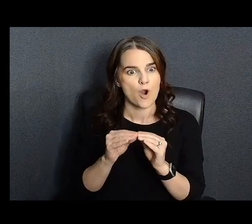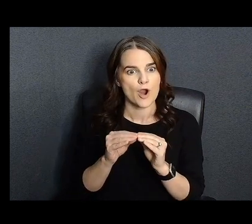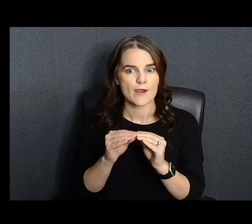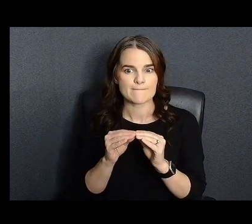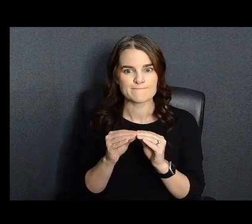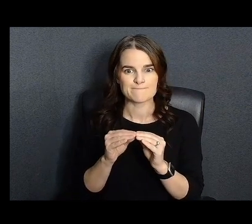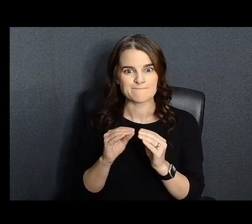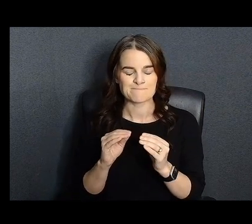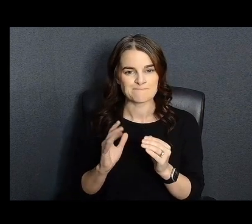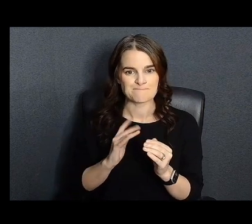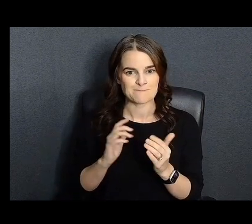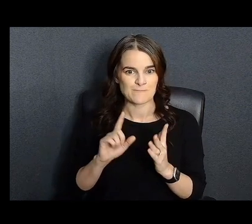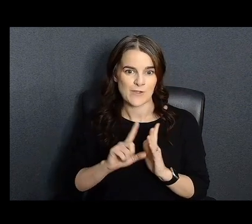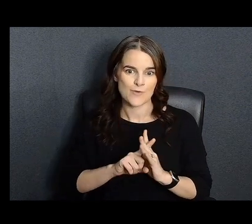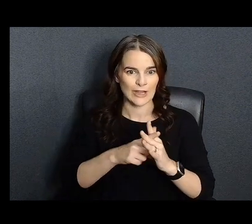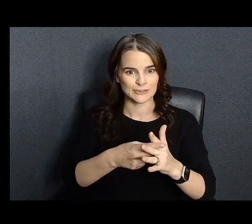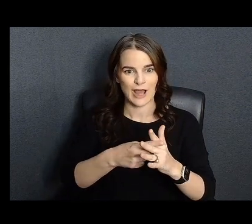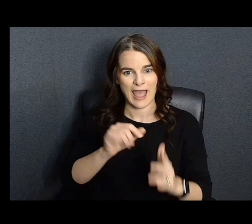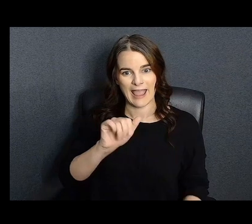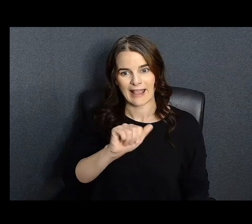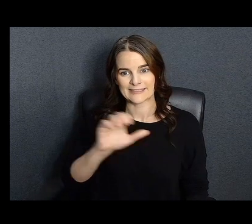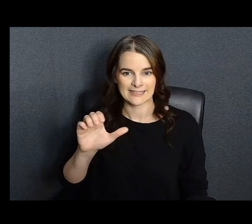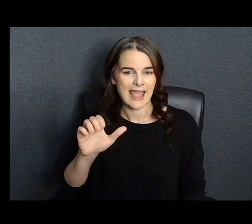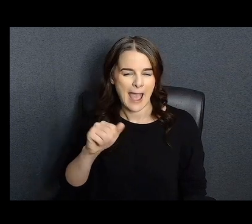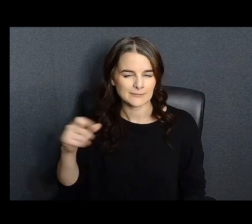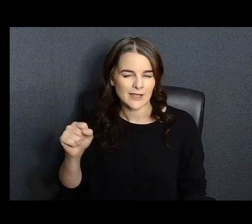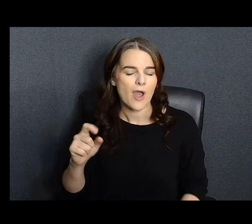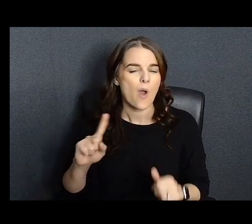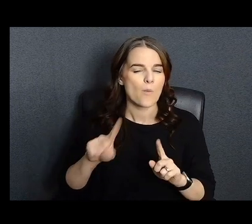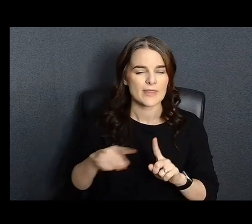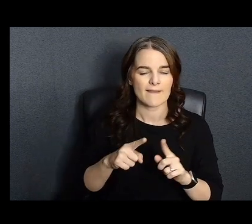So back when the iPads first came out, this was one of the apps that was available.